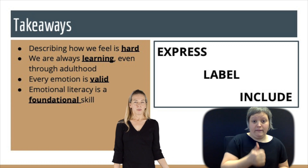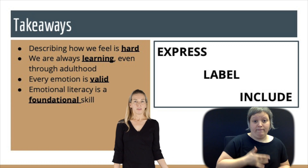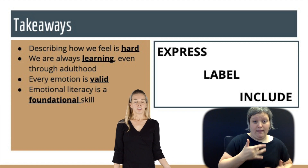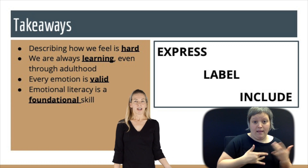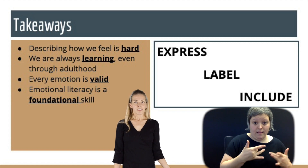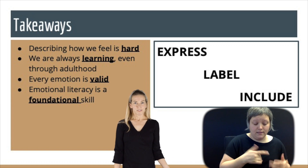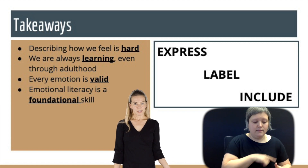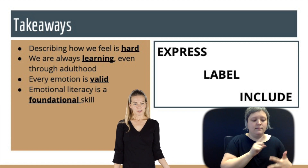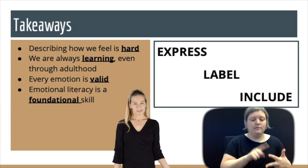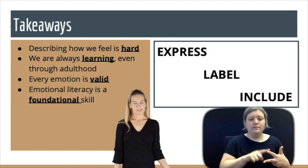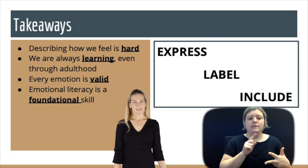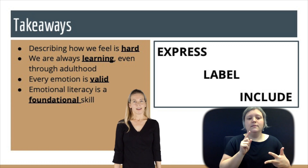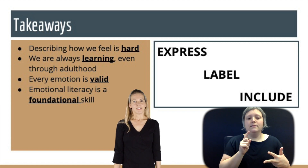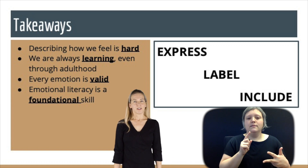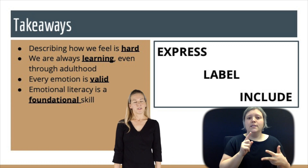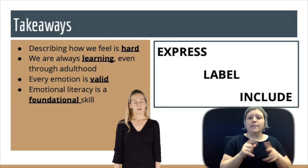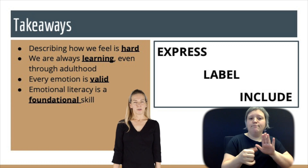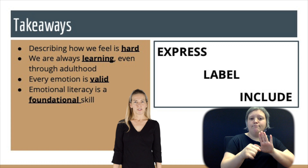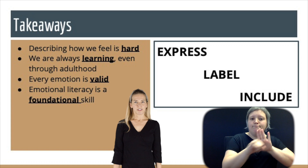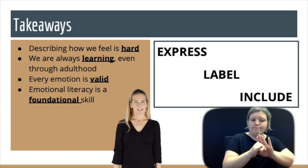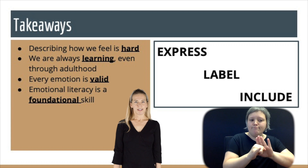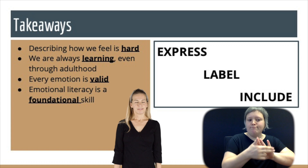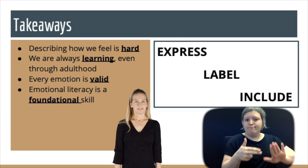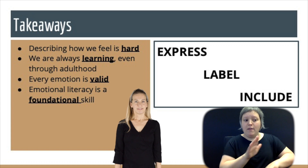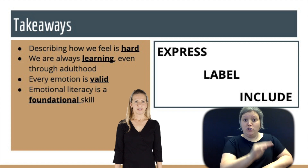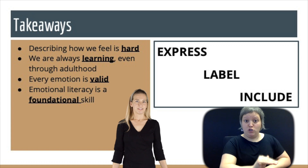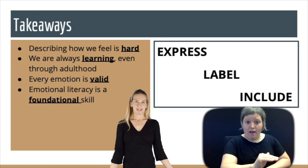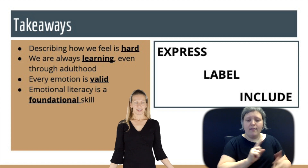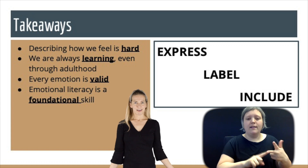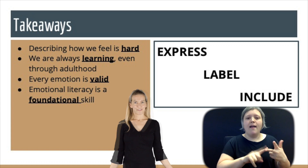label their child's feelings, and then include emotional literacy in their day-to-day life.